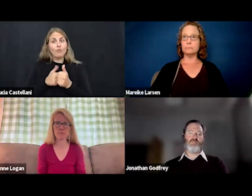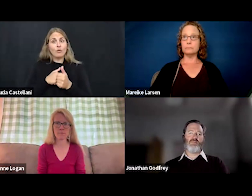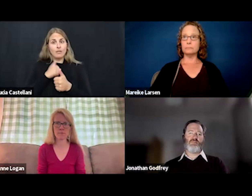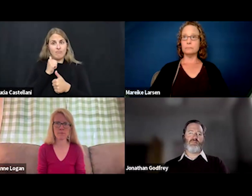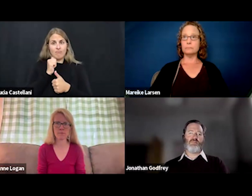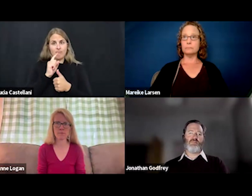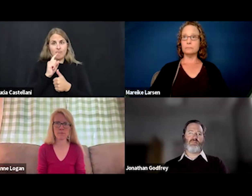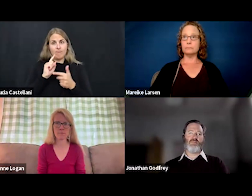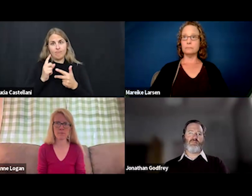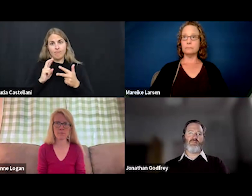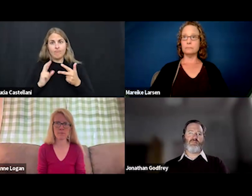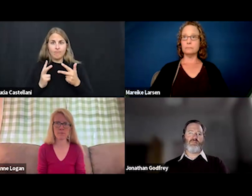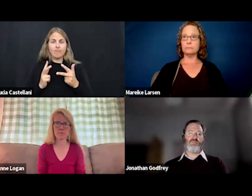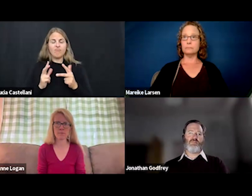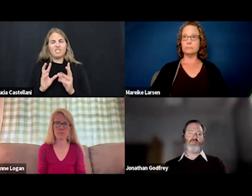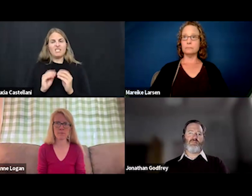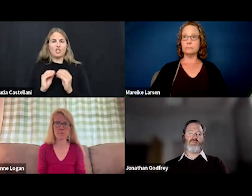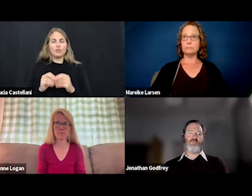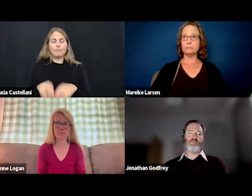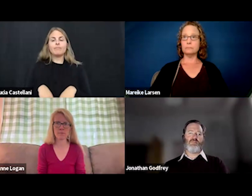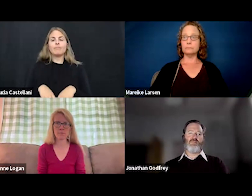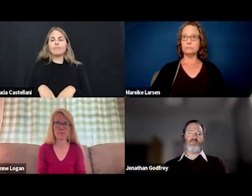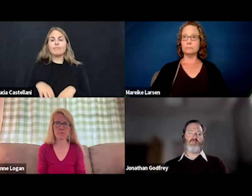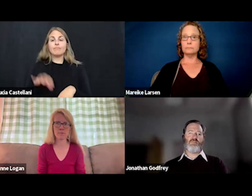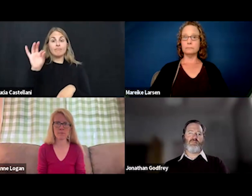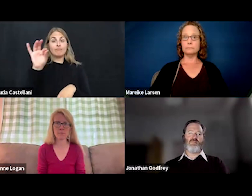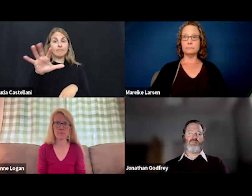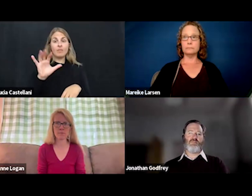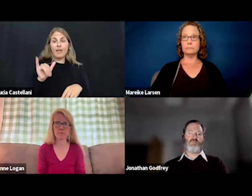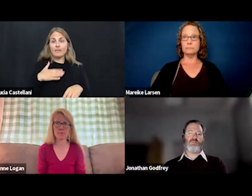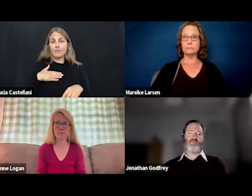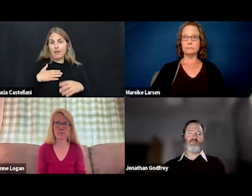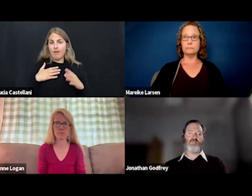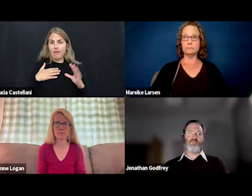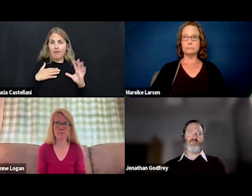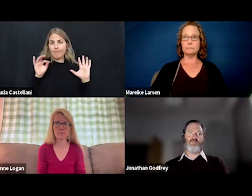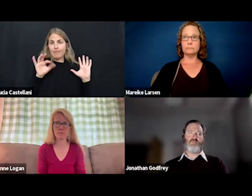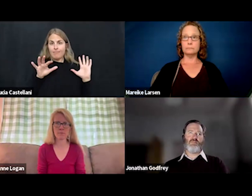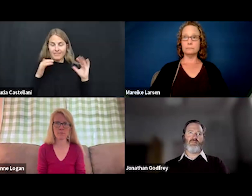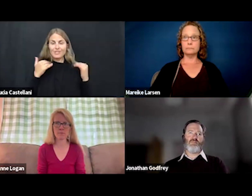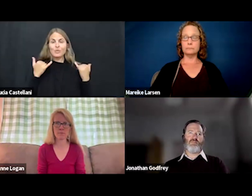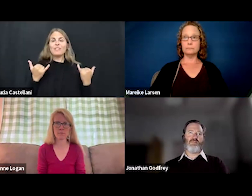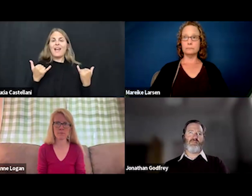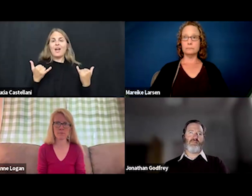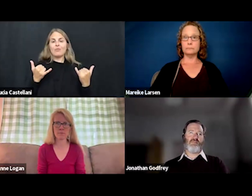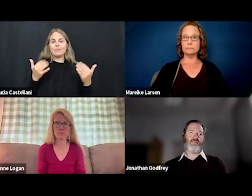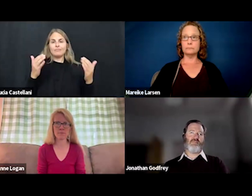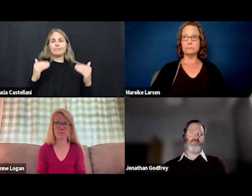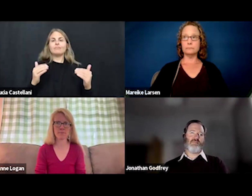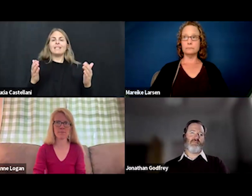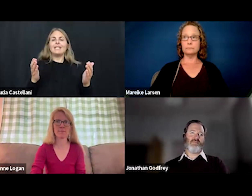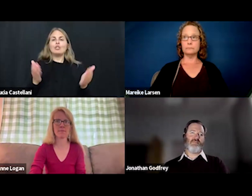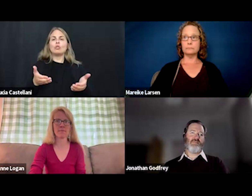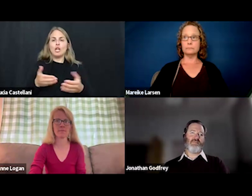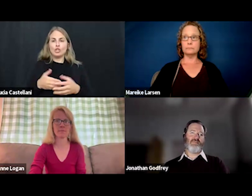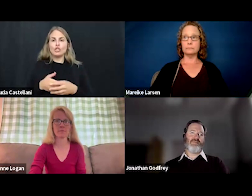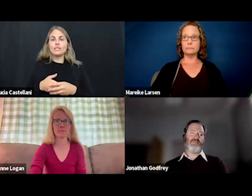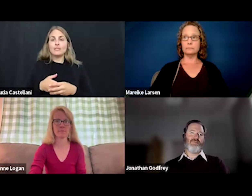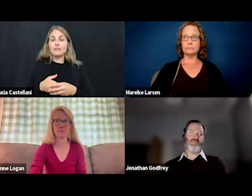So those are the notes that I wanted to share. Why don't we move into introductions? I'm wondering if you could start us off, Anne?